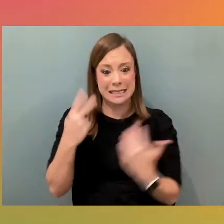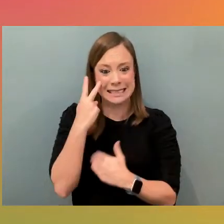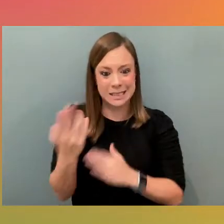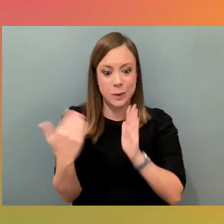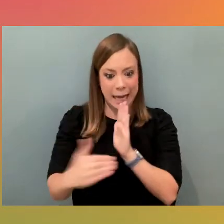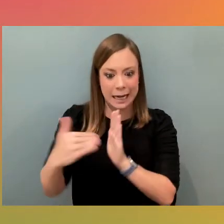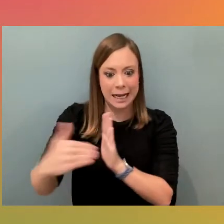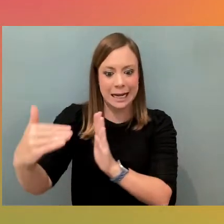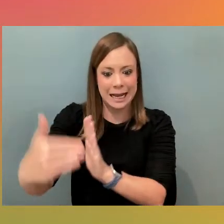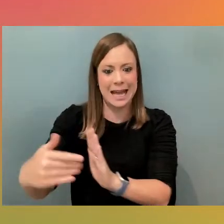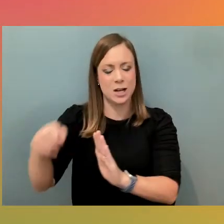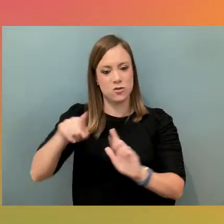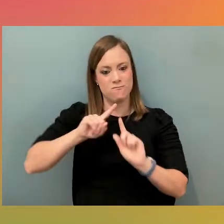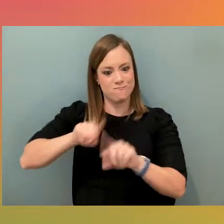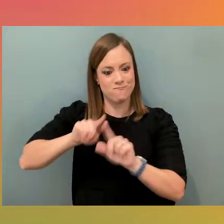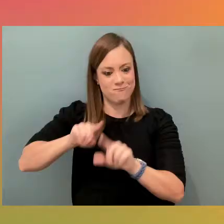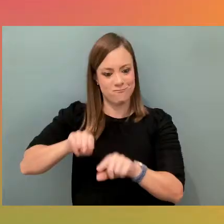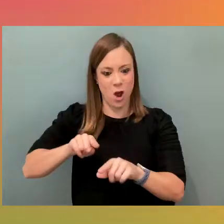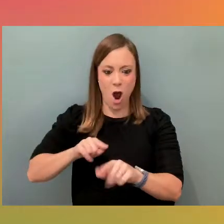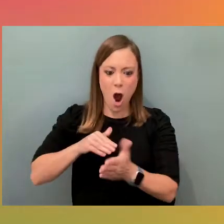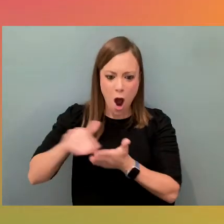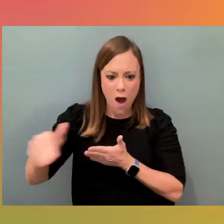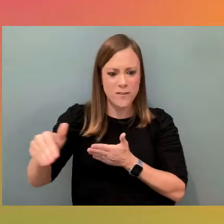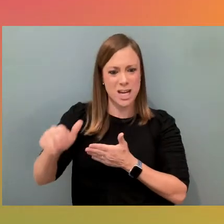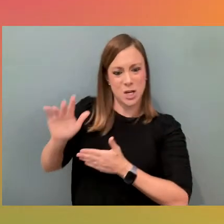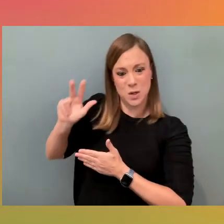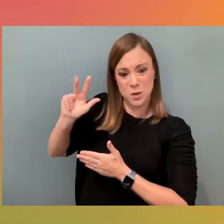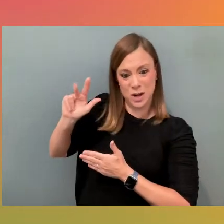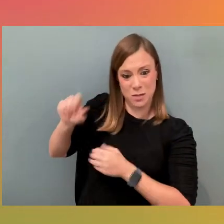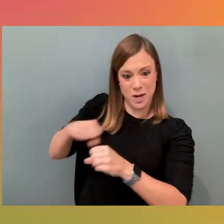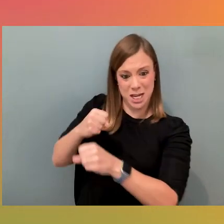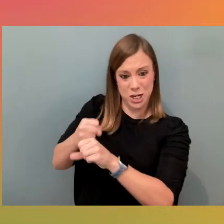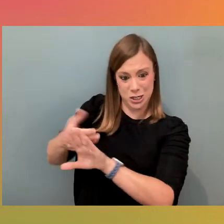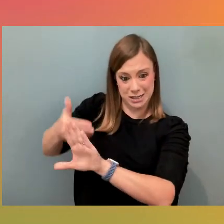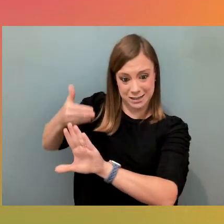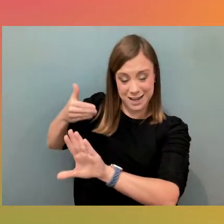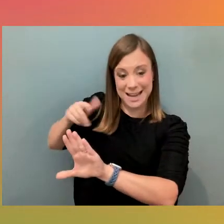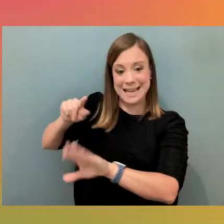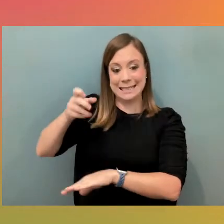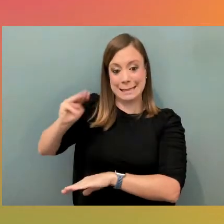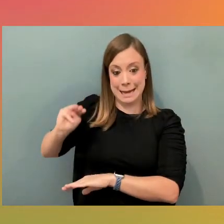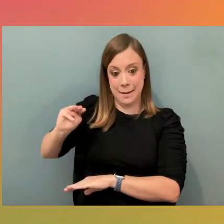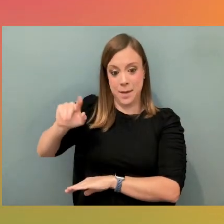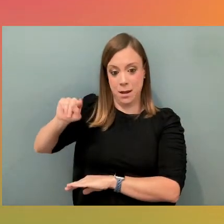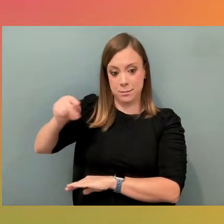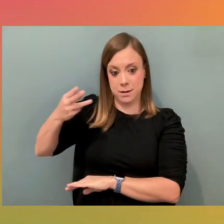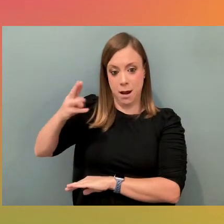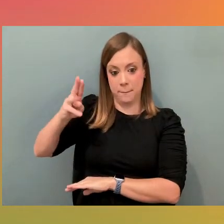COMING. YEAR AFTER YEAR.